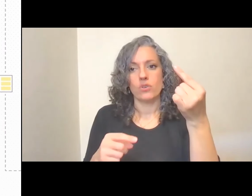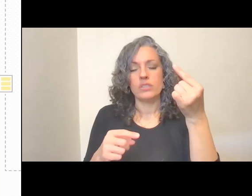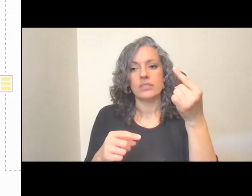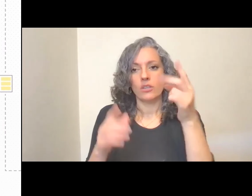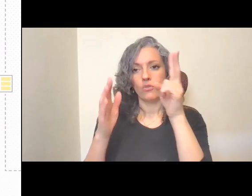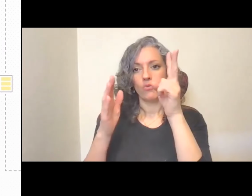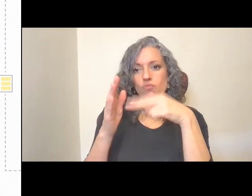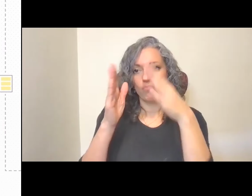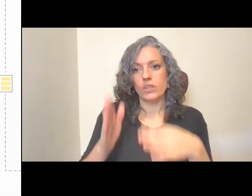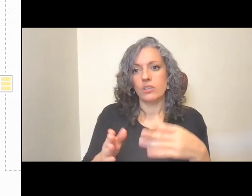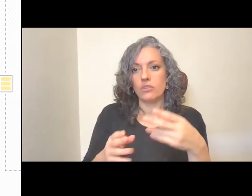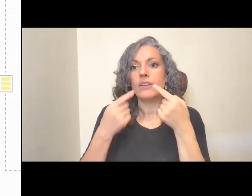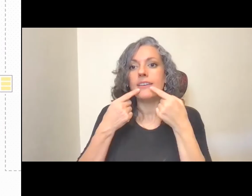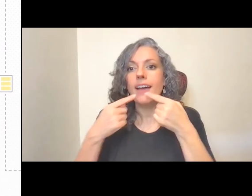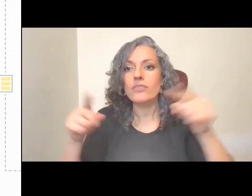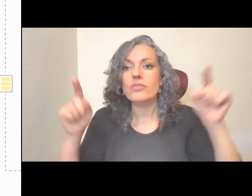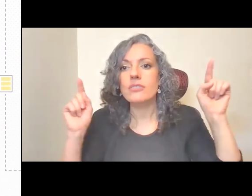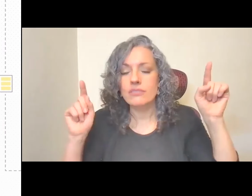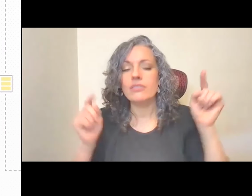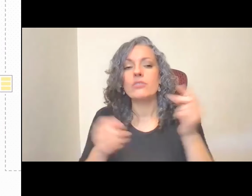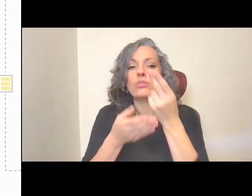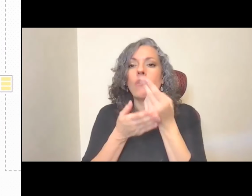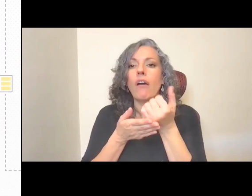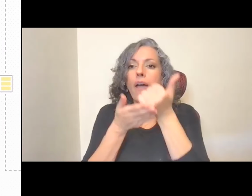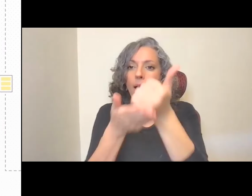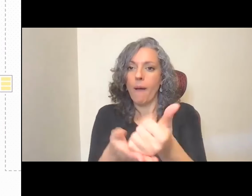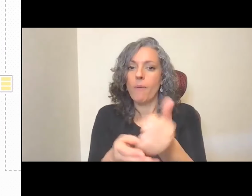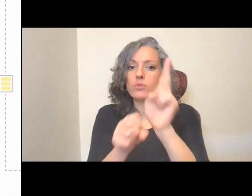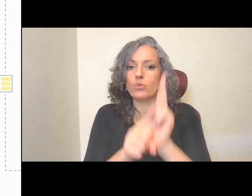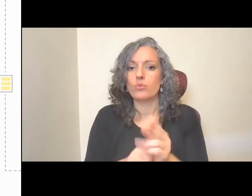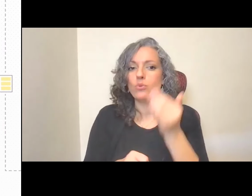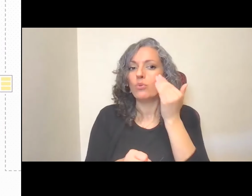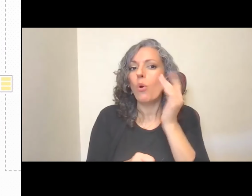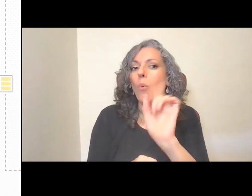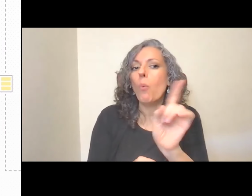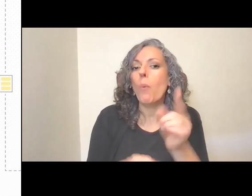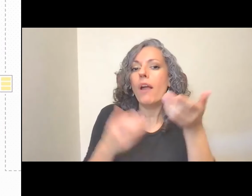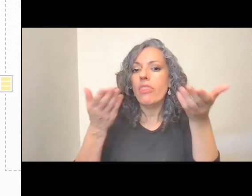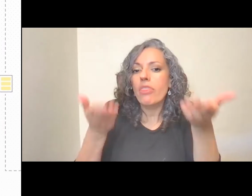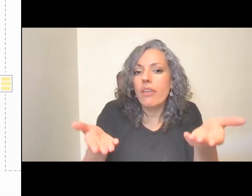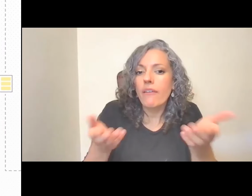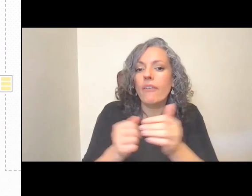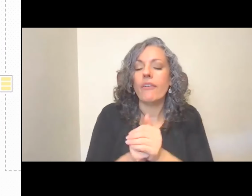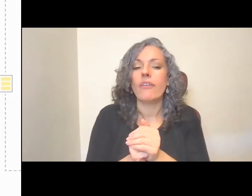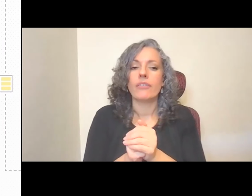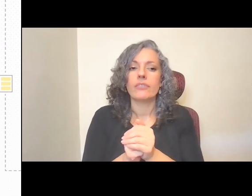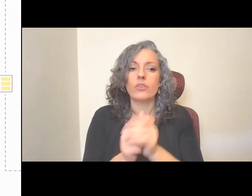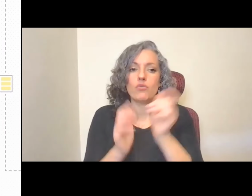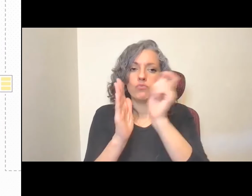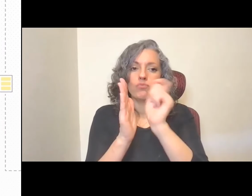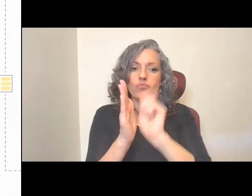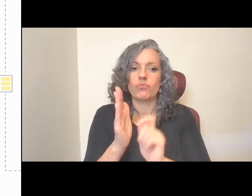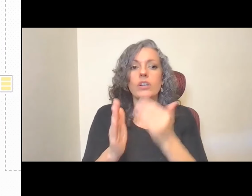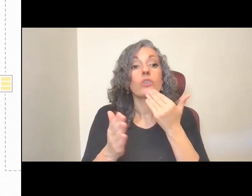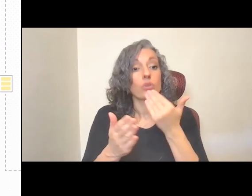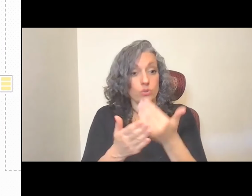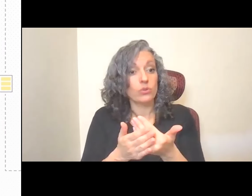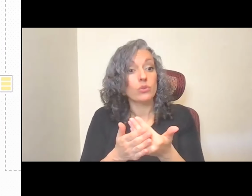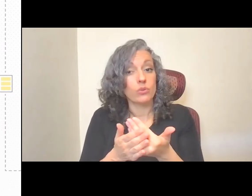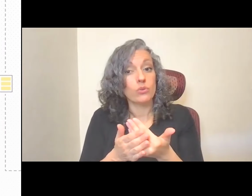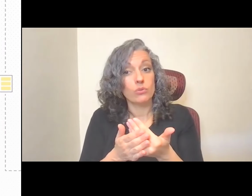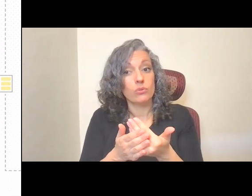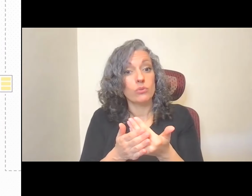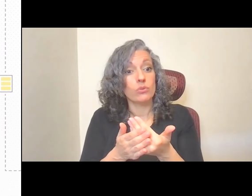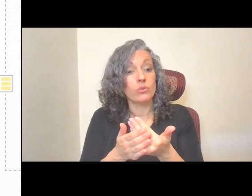and it helps user know where they are on the page, and if you write a good HTML title a you